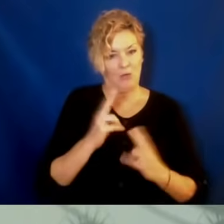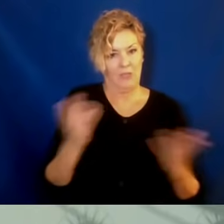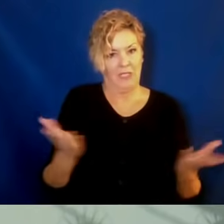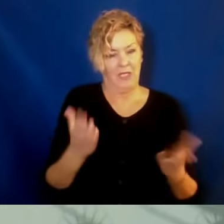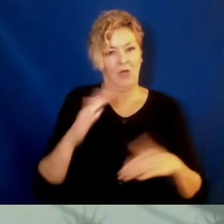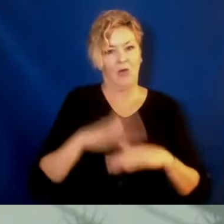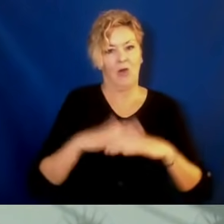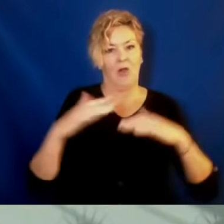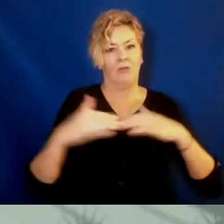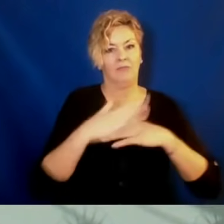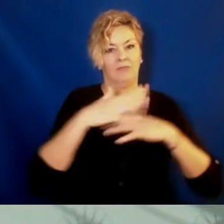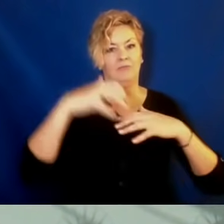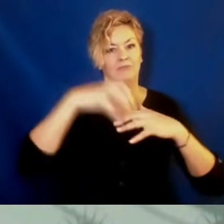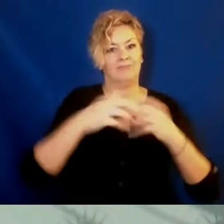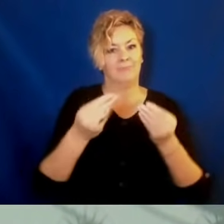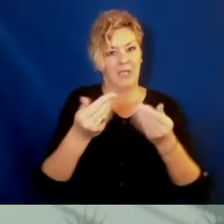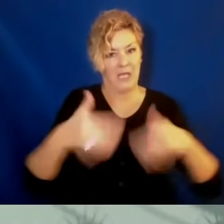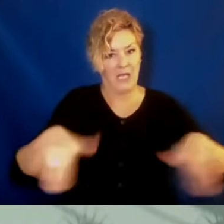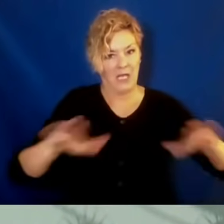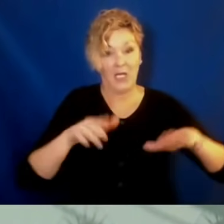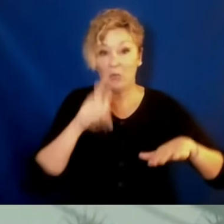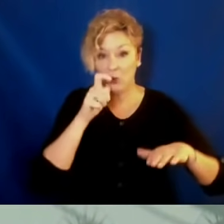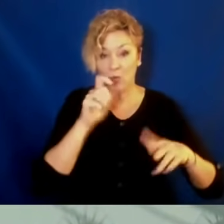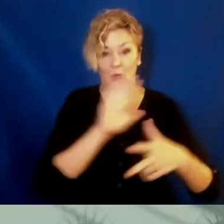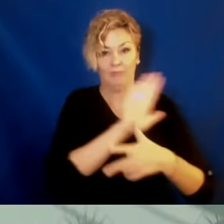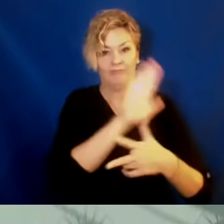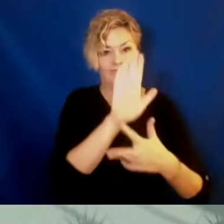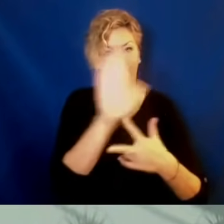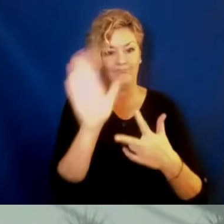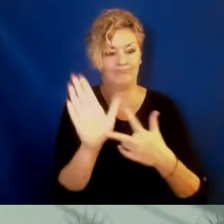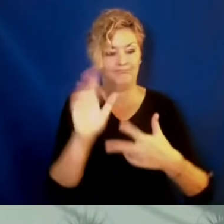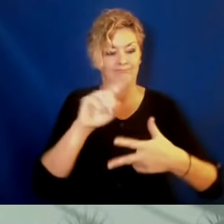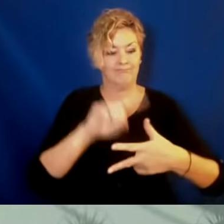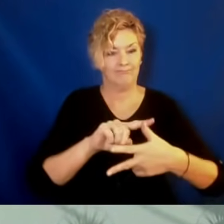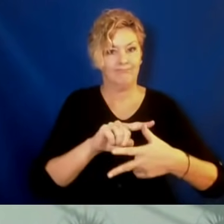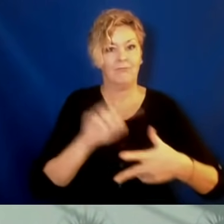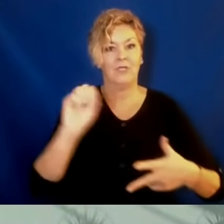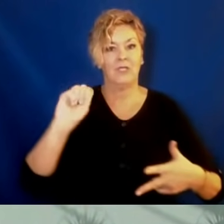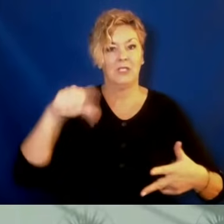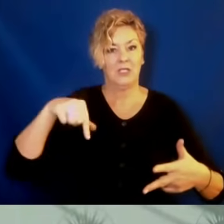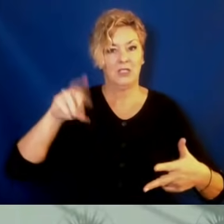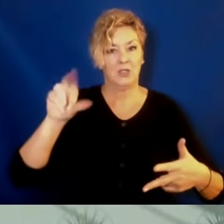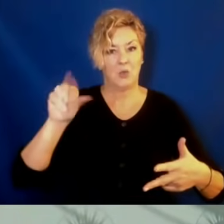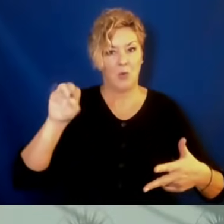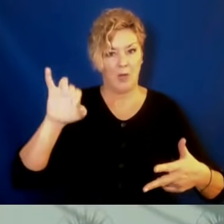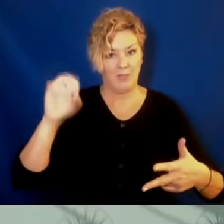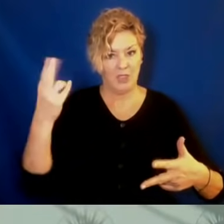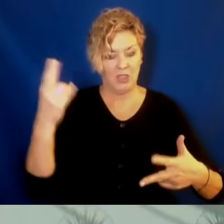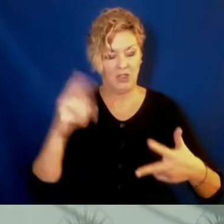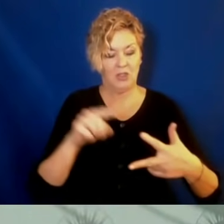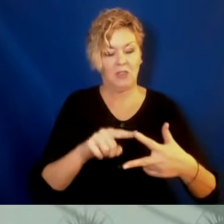who is the VP of public health and wellness for the provincial health services Authority provincial health officer and she runs the